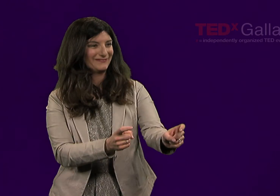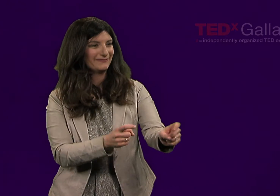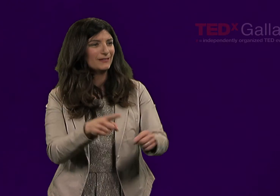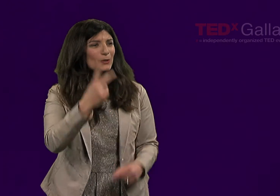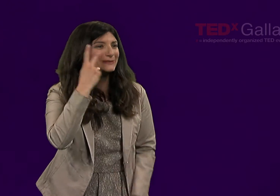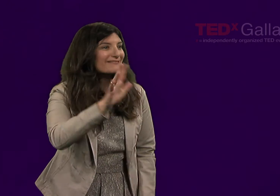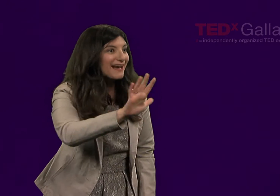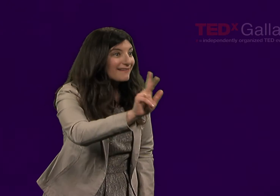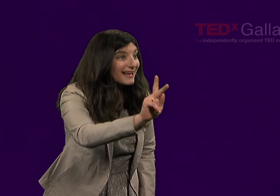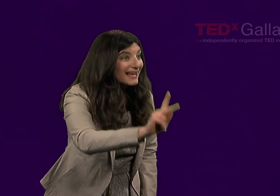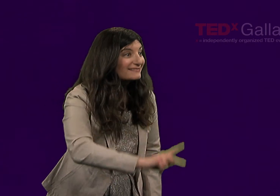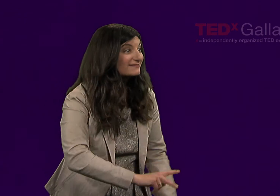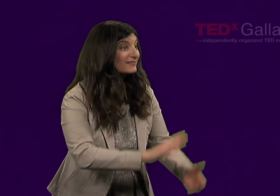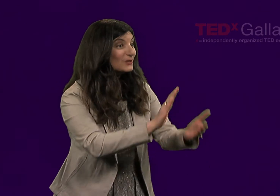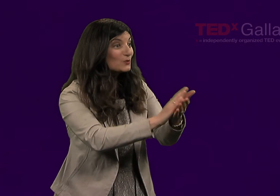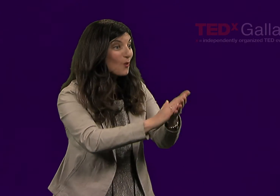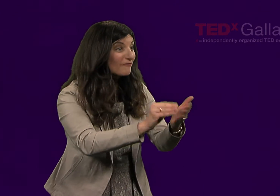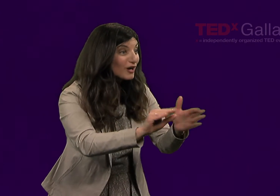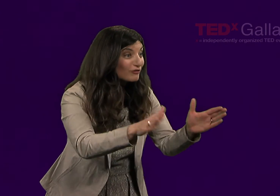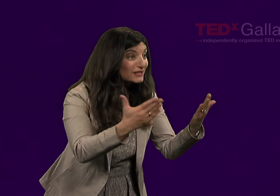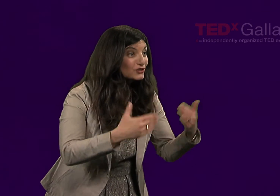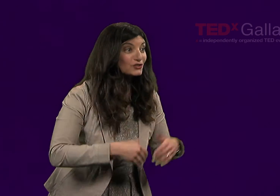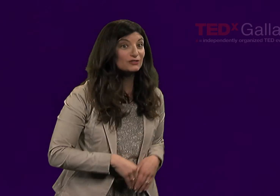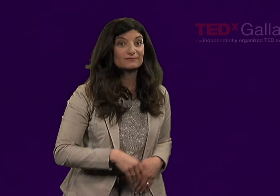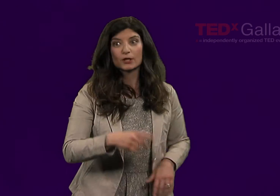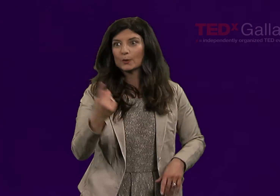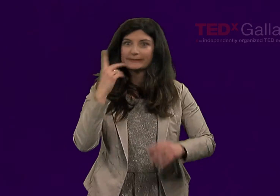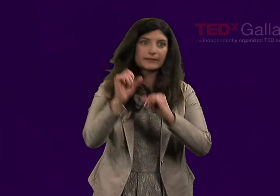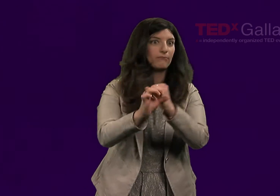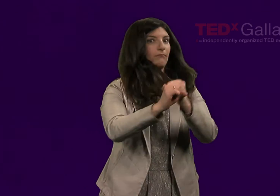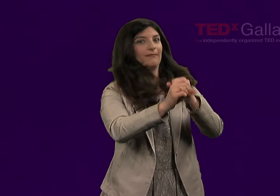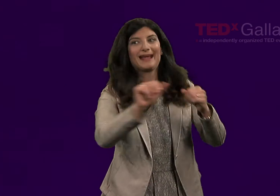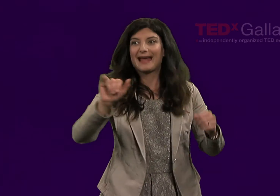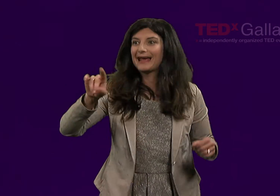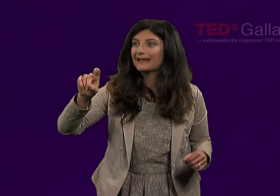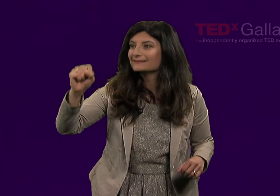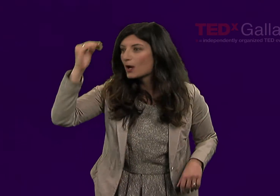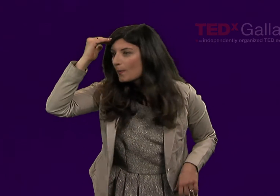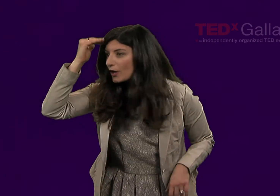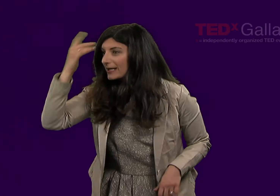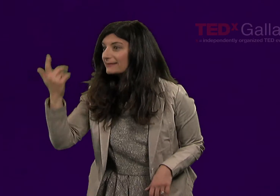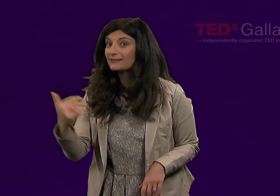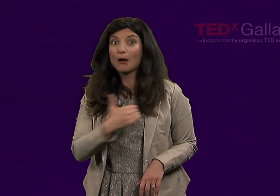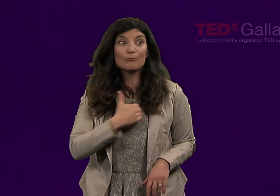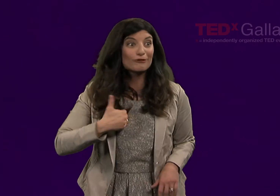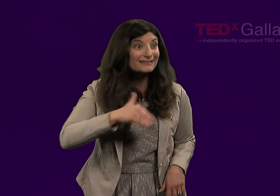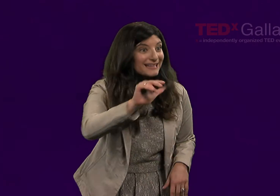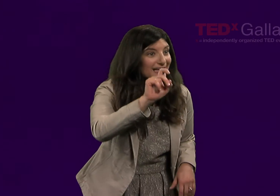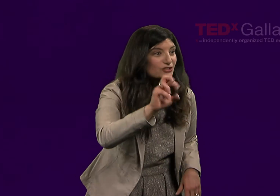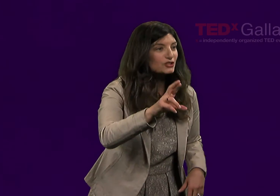It's part of the American experience. And we know it, we see 5k races, and fundraisers at schools, and AIDS awareness walks,